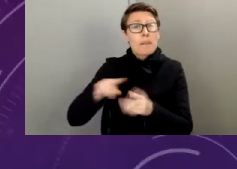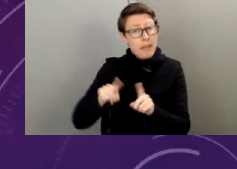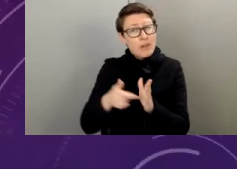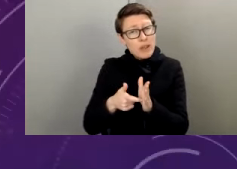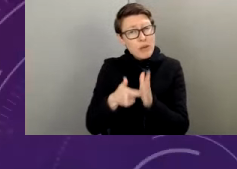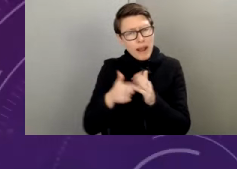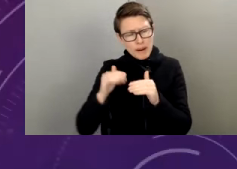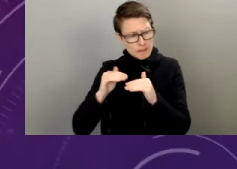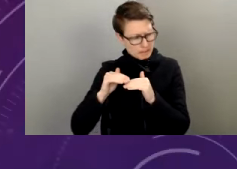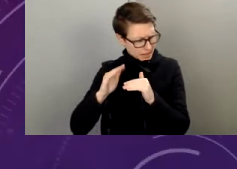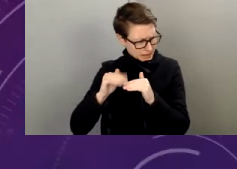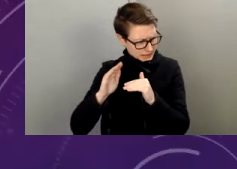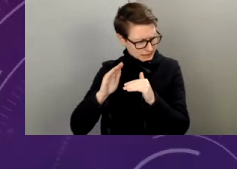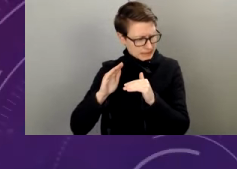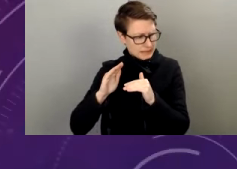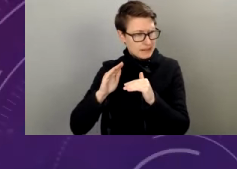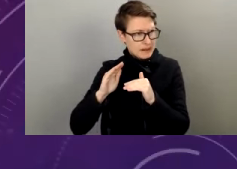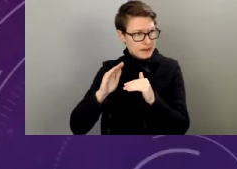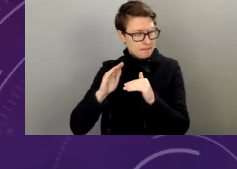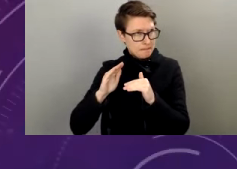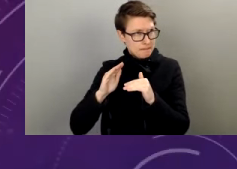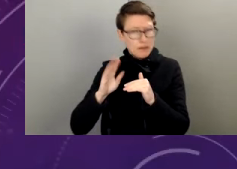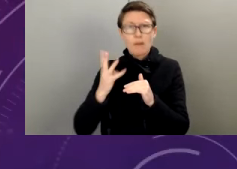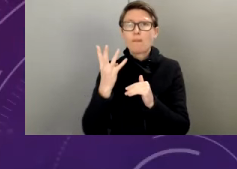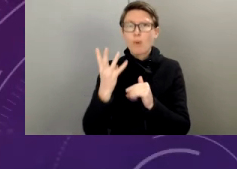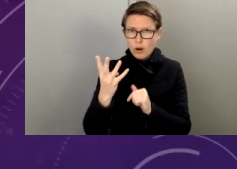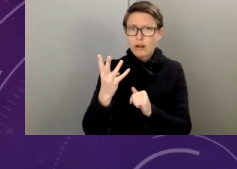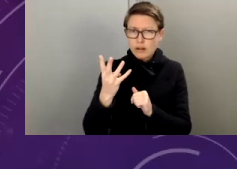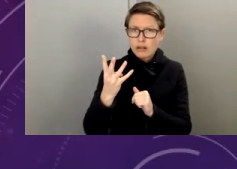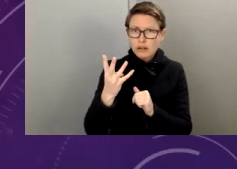of at least four items to show